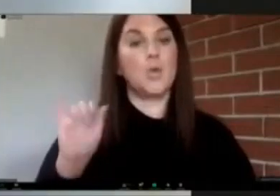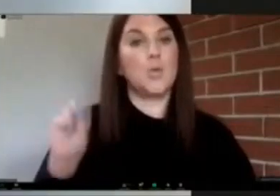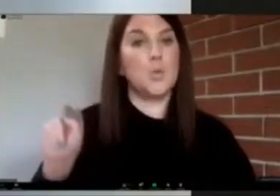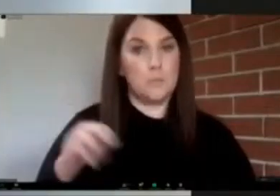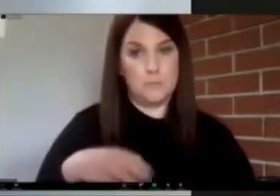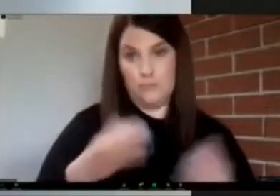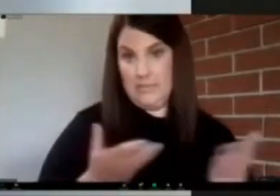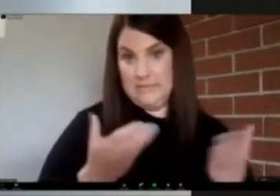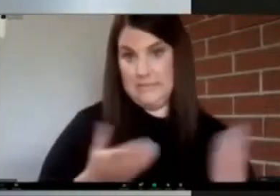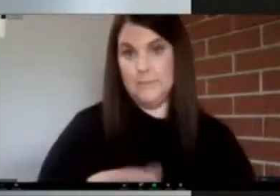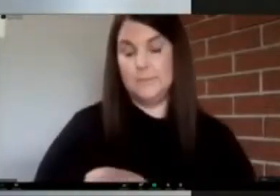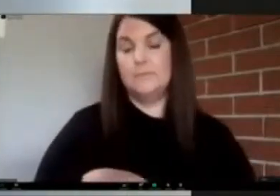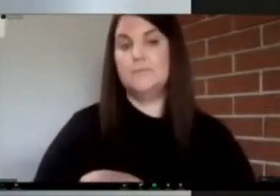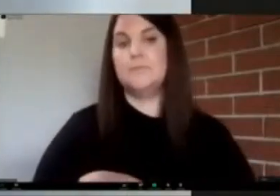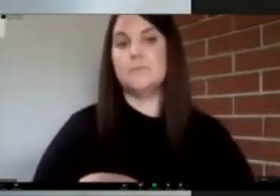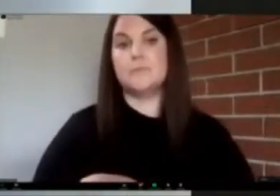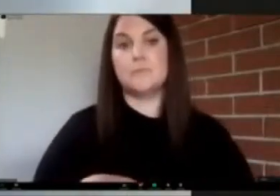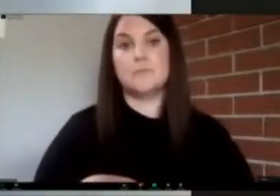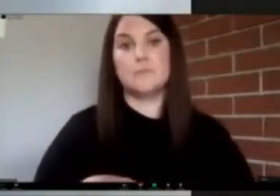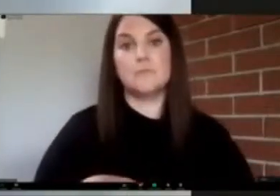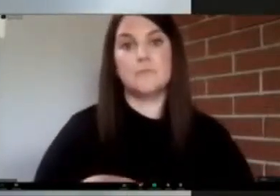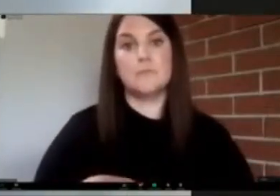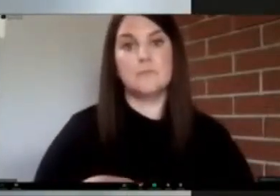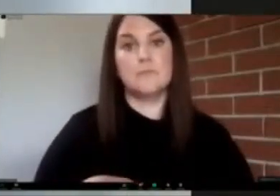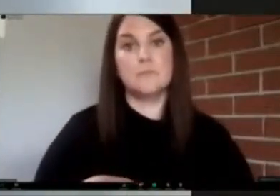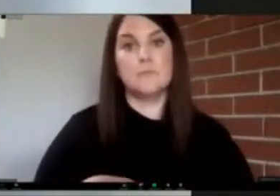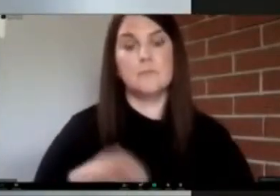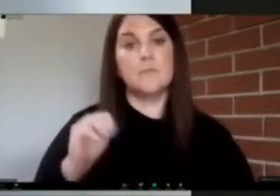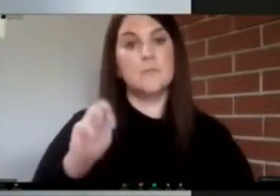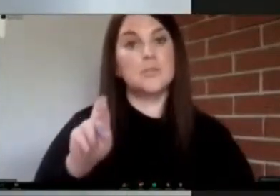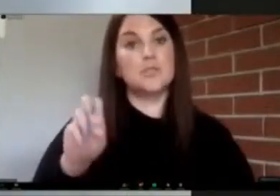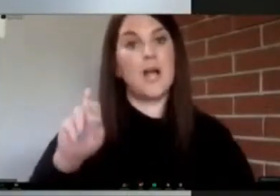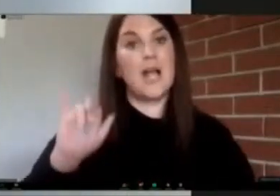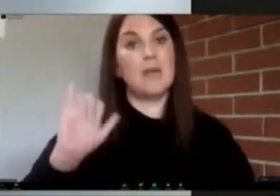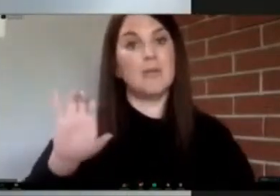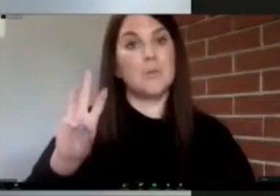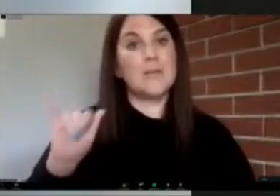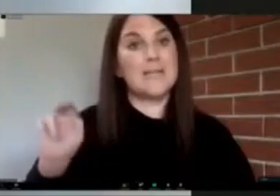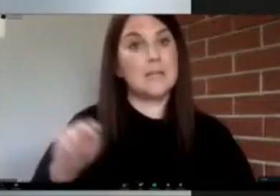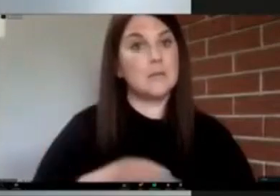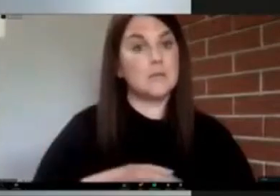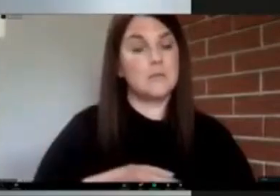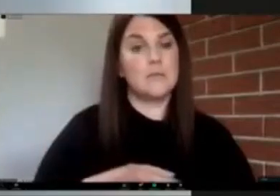Minh Wendt: Ms. Haeyoung Yoon? Haeyoung Yoon: Present.